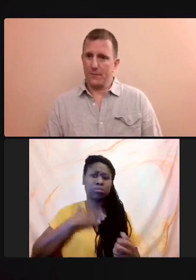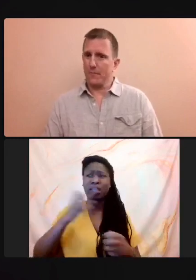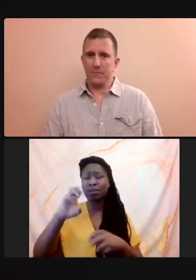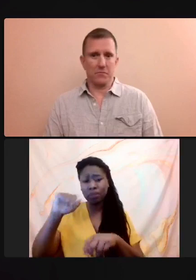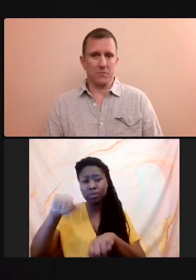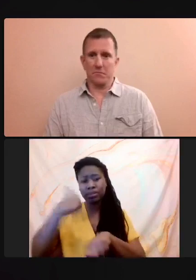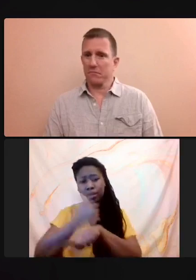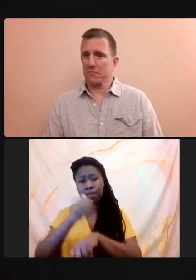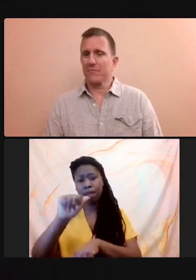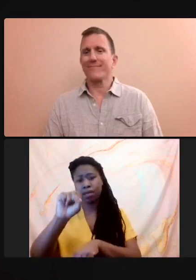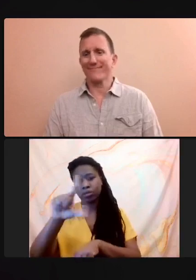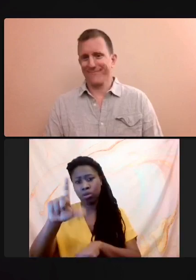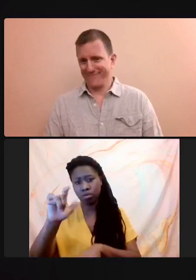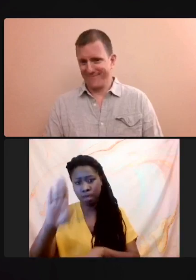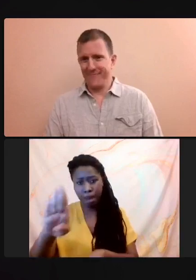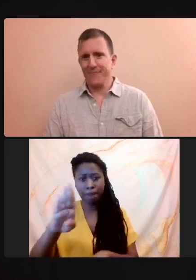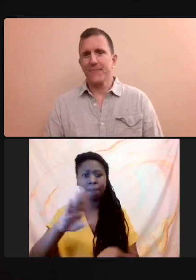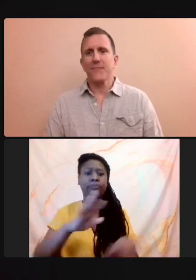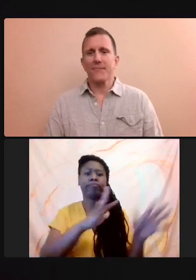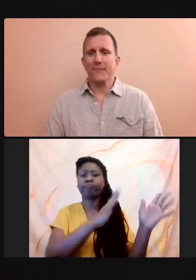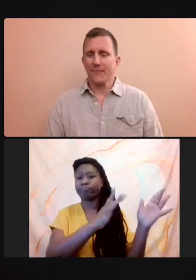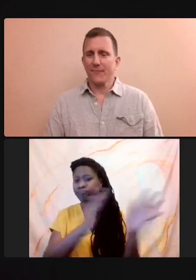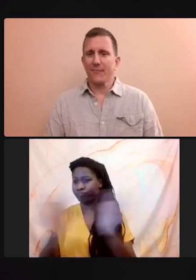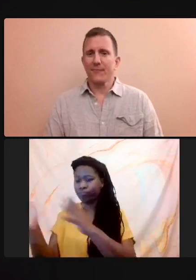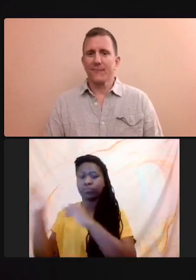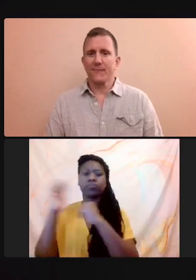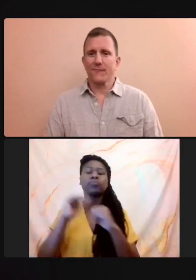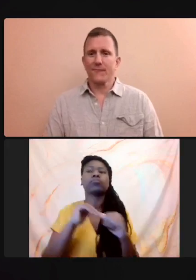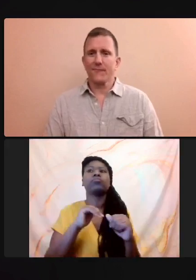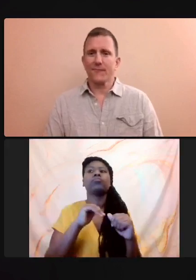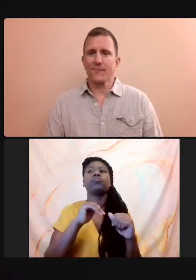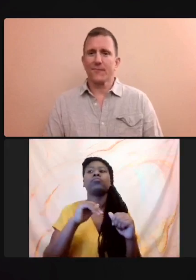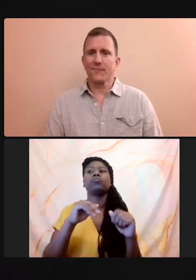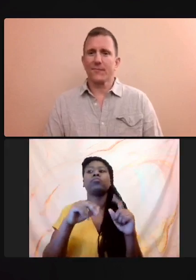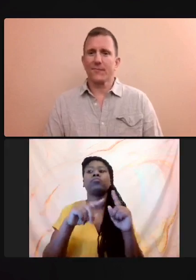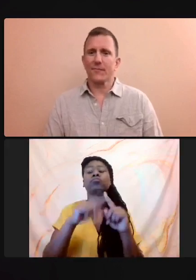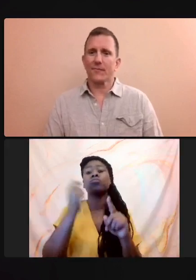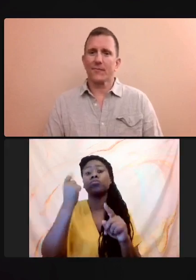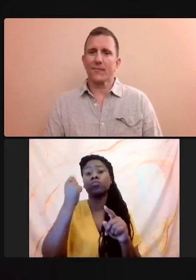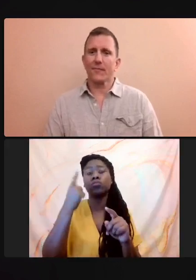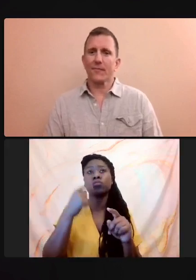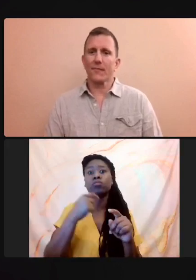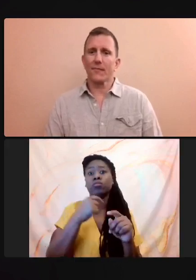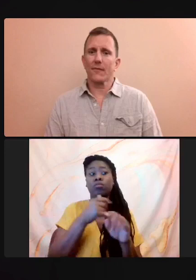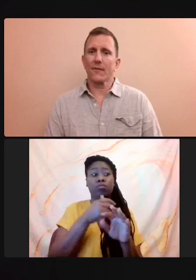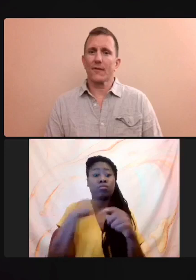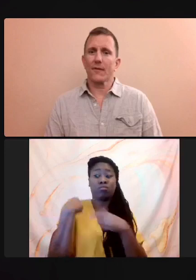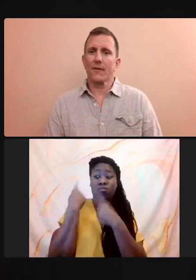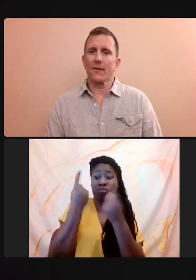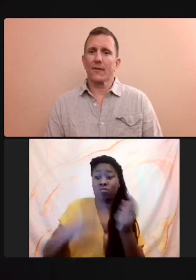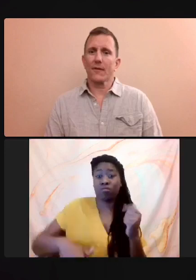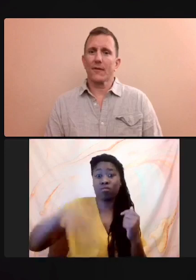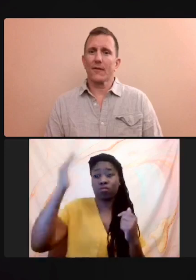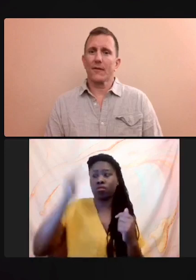So I would start in this club, etc. in high school. So again, growing up